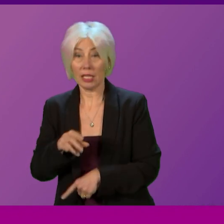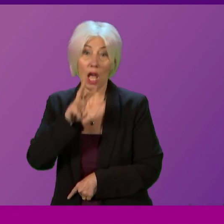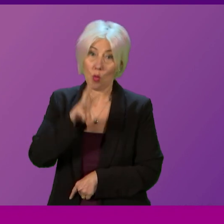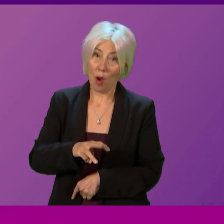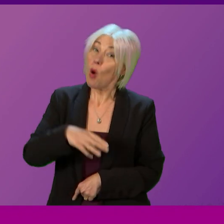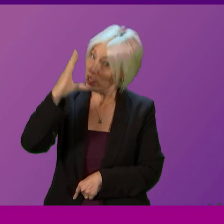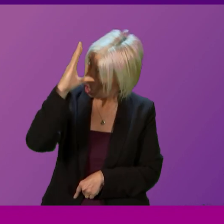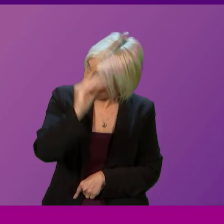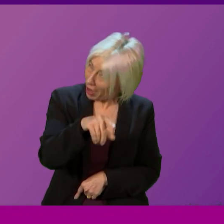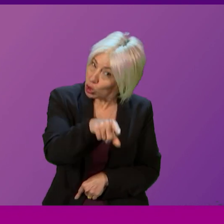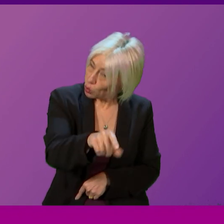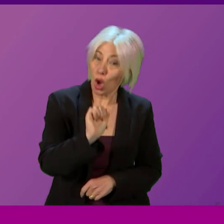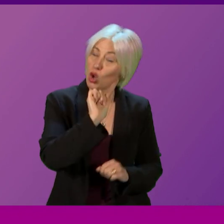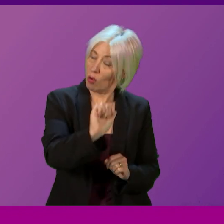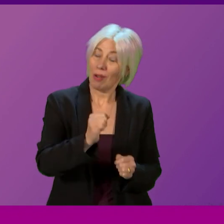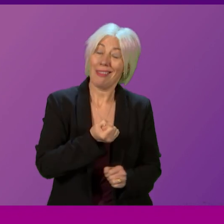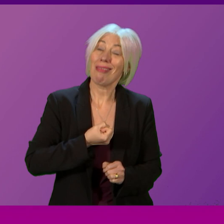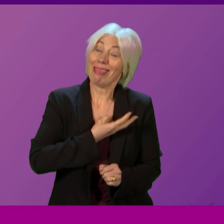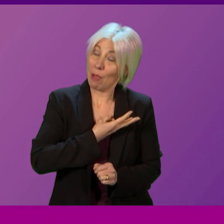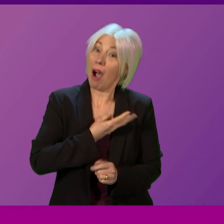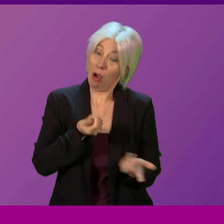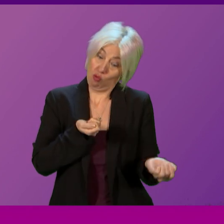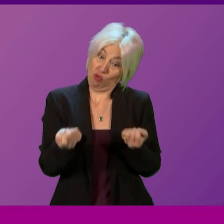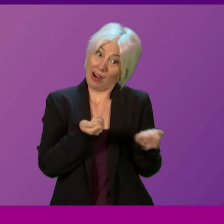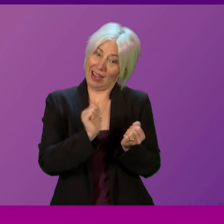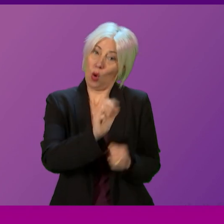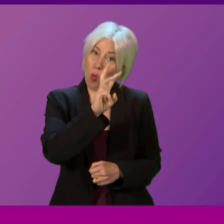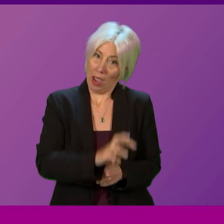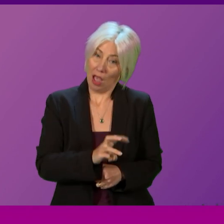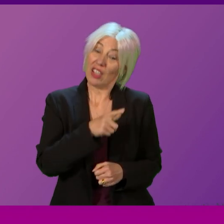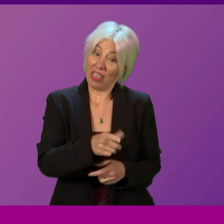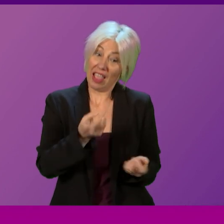Let me remind Anas Sarwar that his own party is in government and running the national health service in Wales.